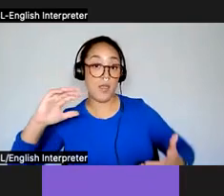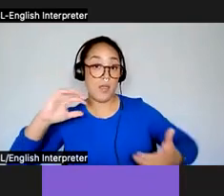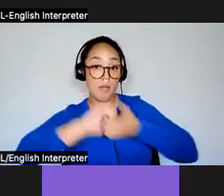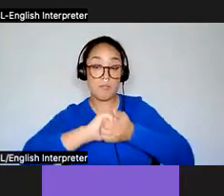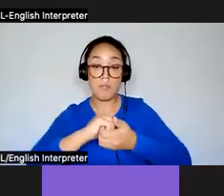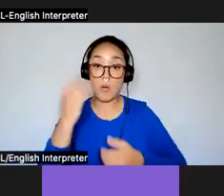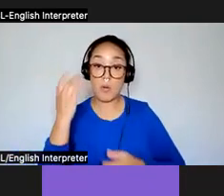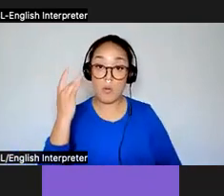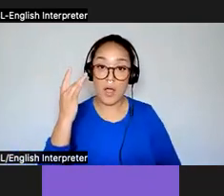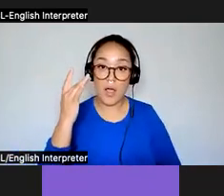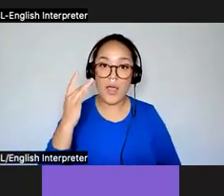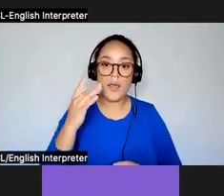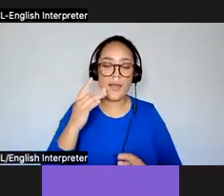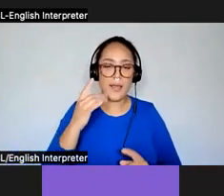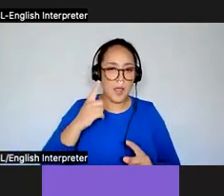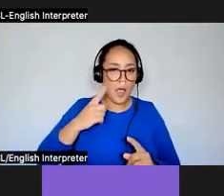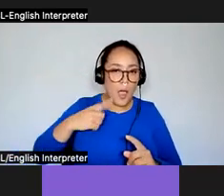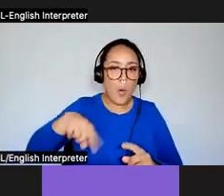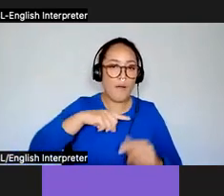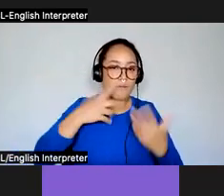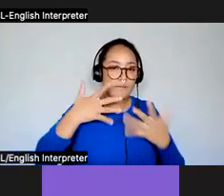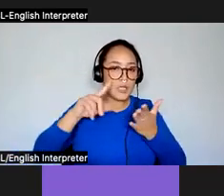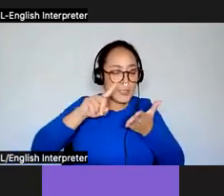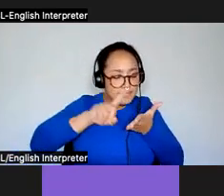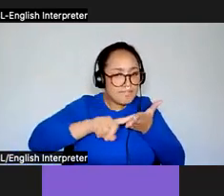of research work that was done.